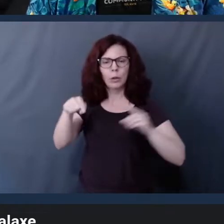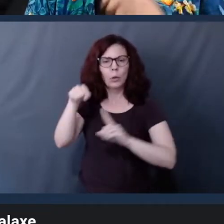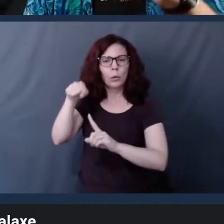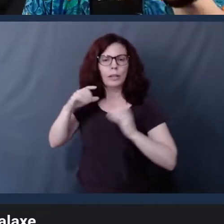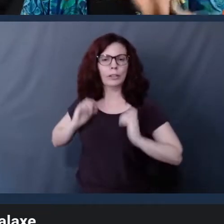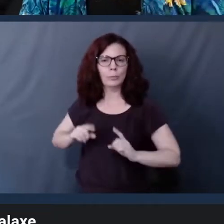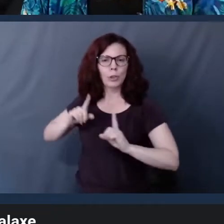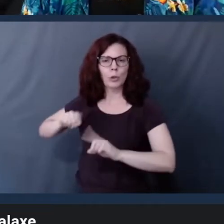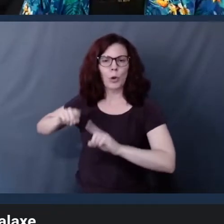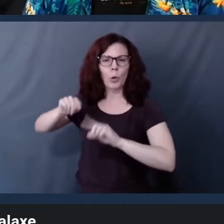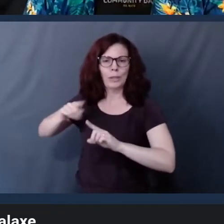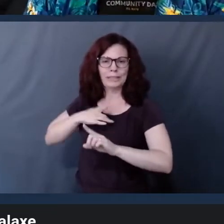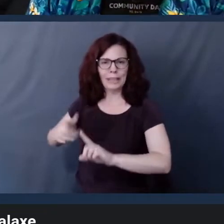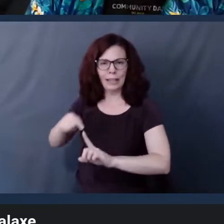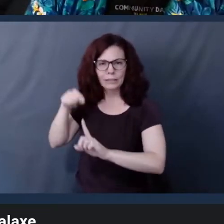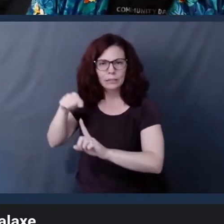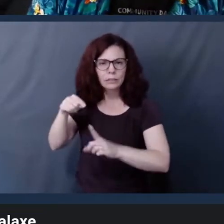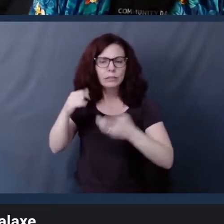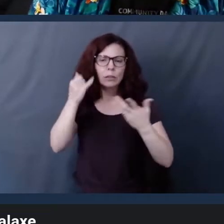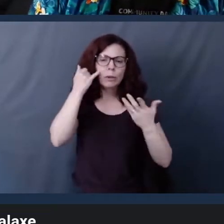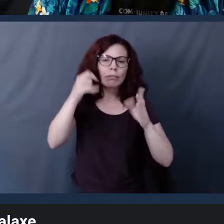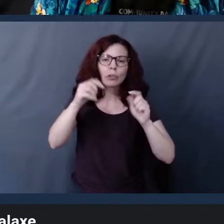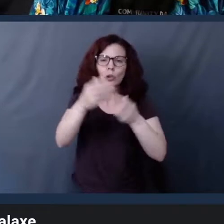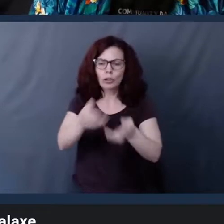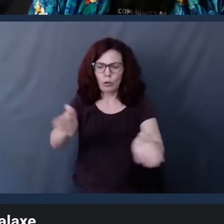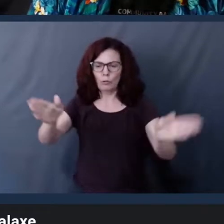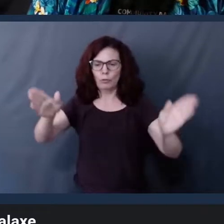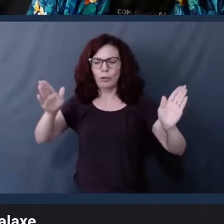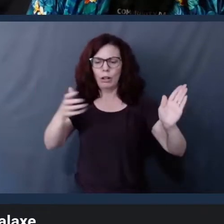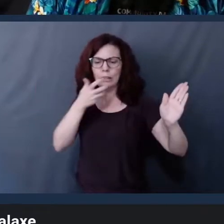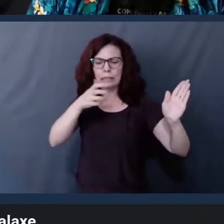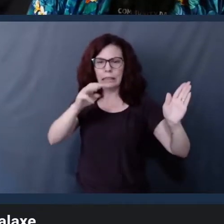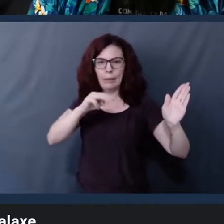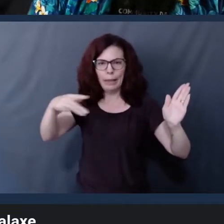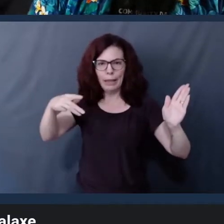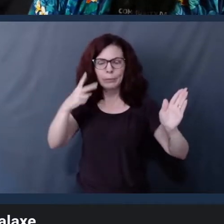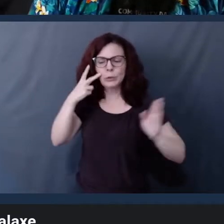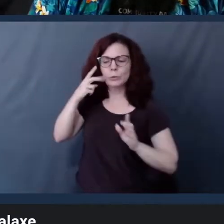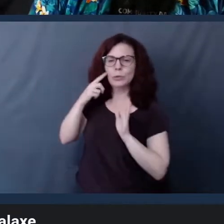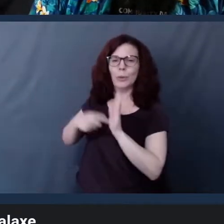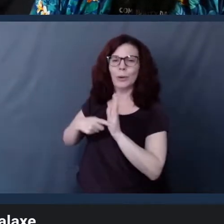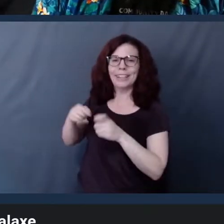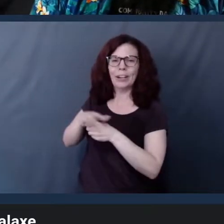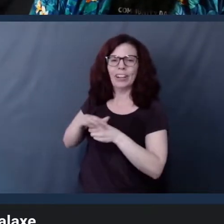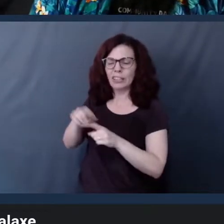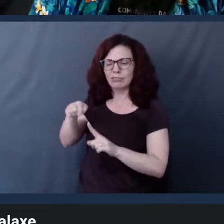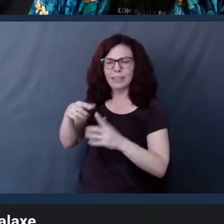So if you look at the overall heat map, you can see areas that have a heavy density of customers.